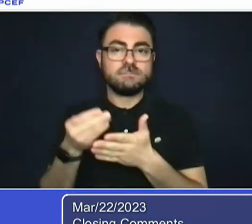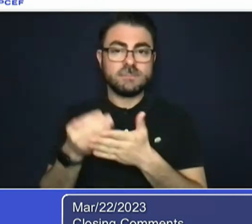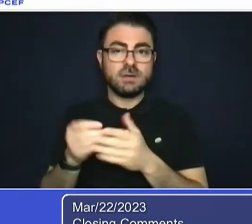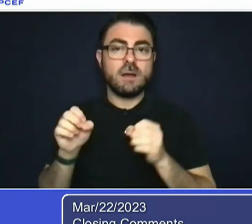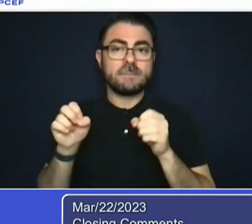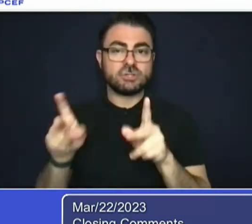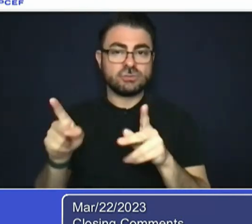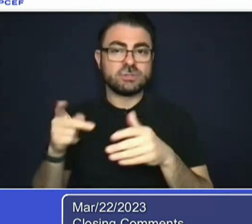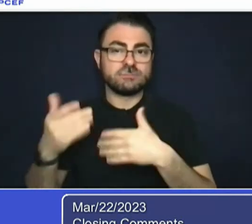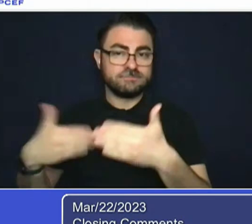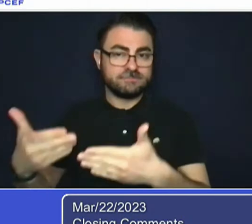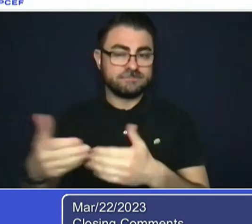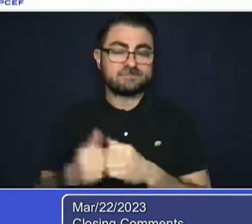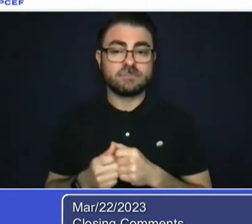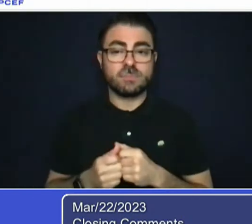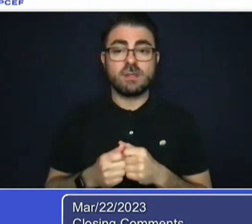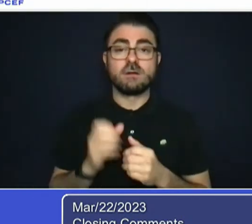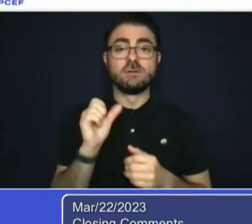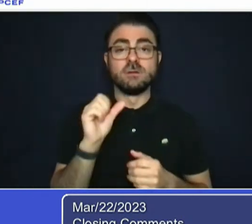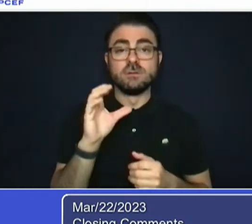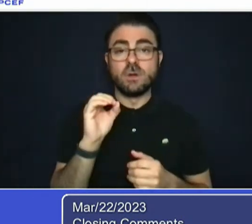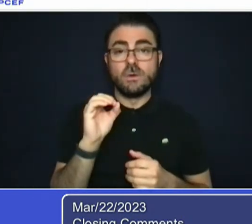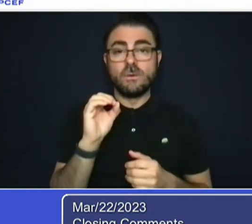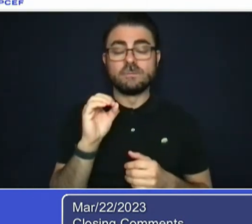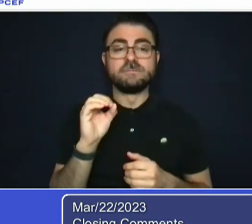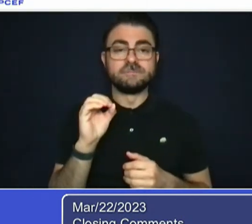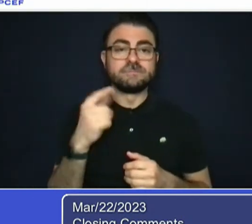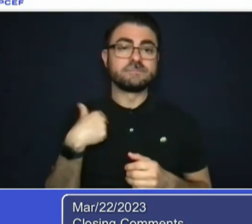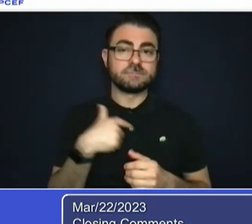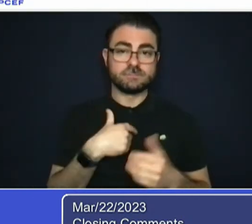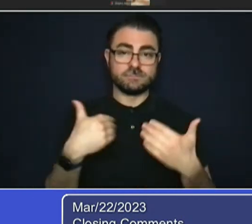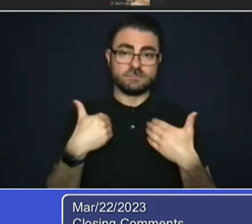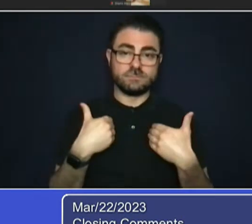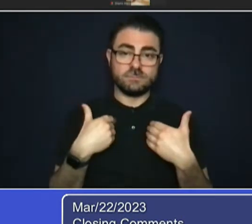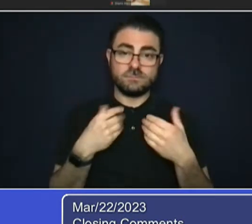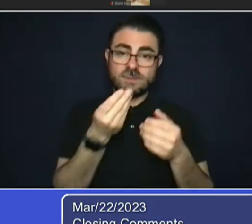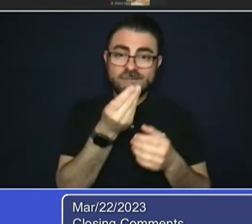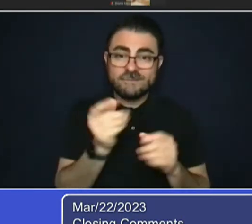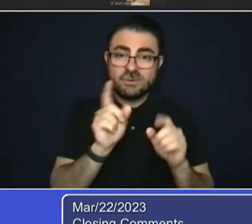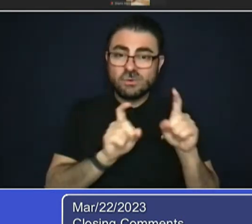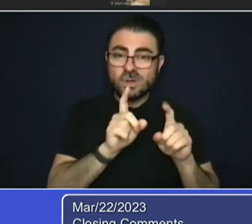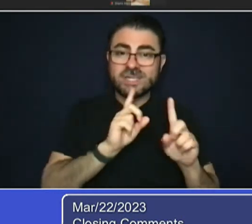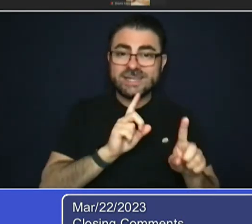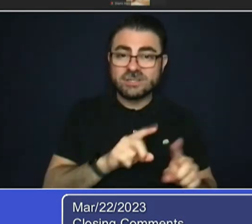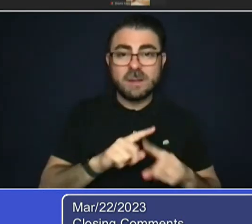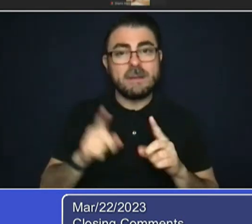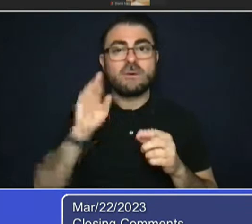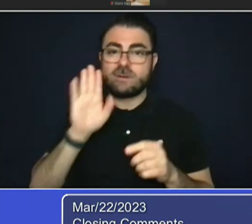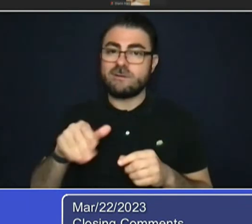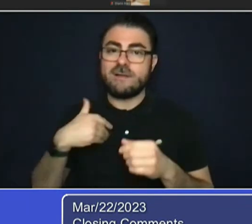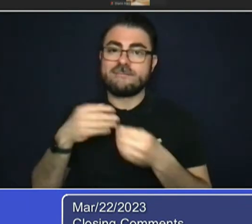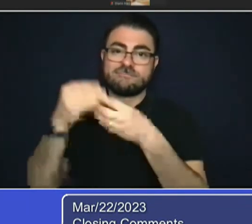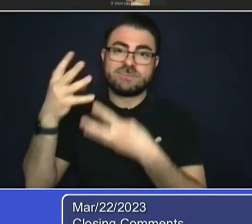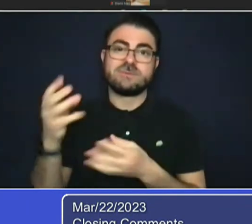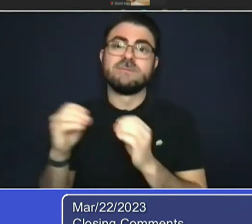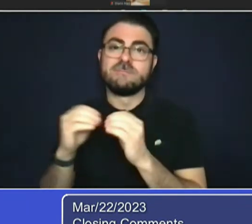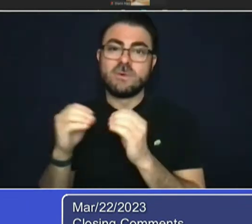EVENTUALLY SO WE CAN ROLL OUT WITH THESE FUNDING OPPORTUNITIES. I WANT TO SEE IF THERE'S A FEW QUESTIONS, WE KNOW THERE'S